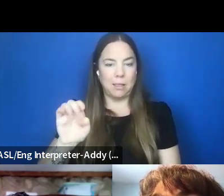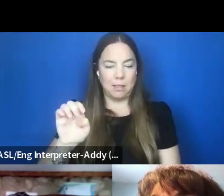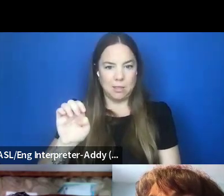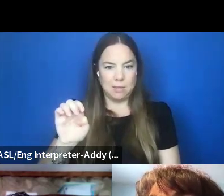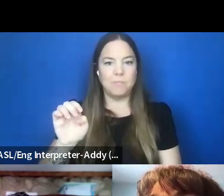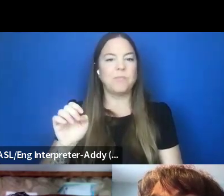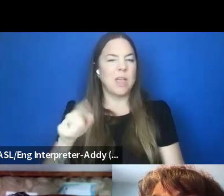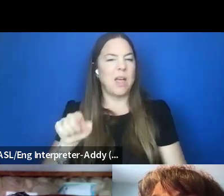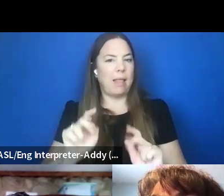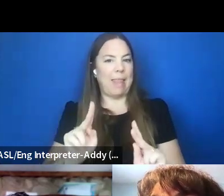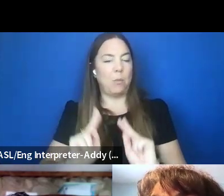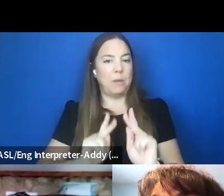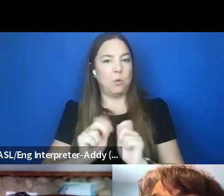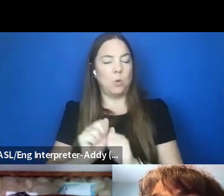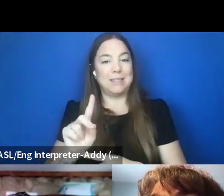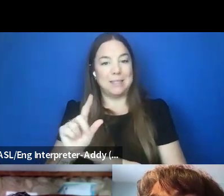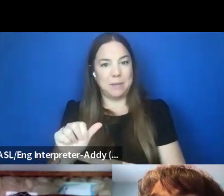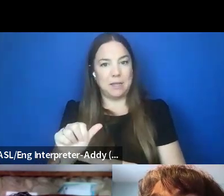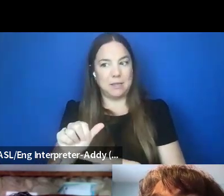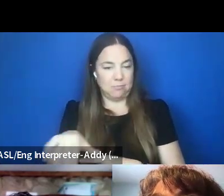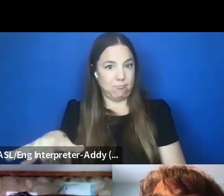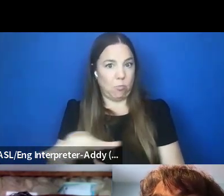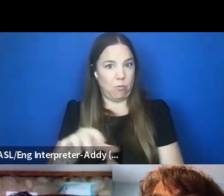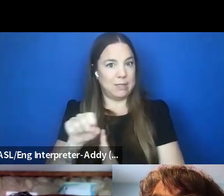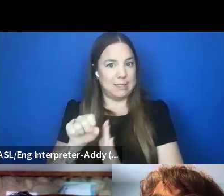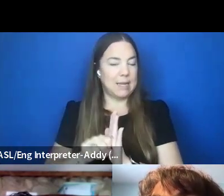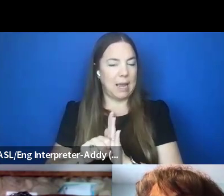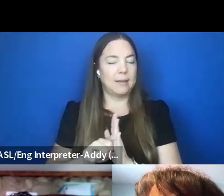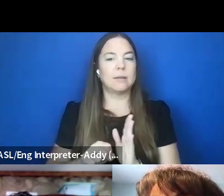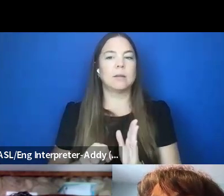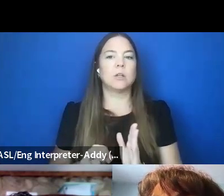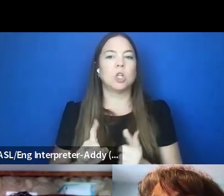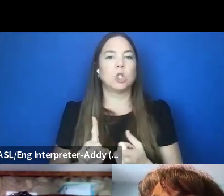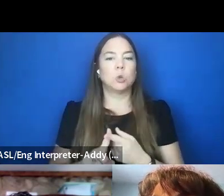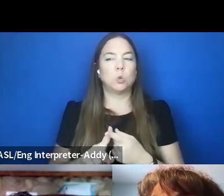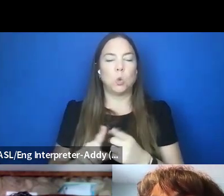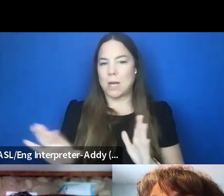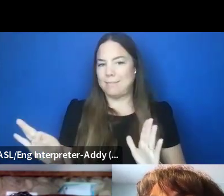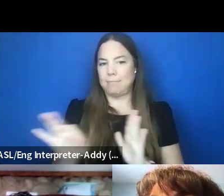Adeleigh Belyeu: folks with disabilities across the State to Adeleigh Belyeu: designate somebody to